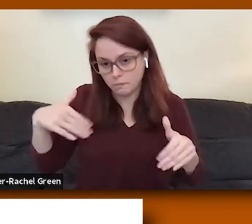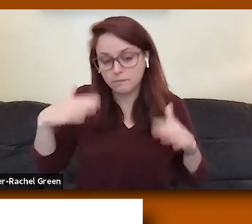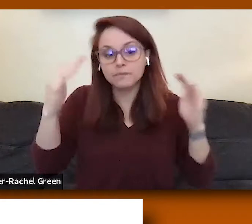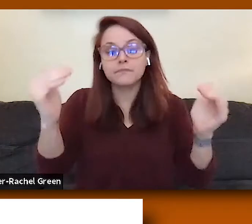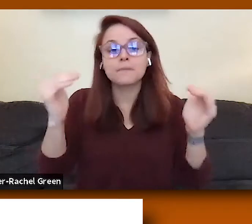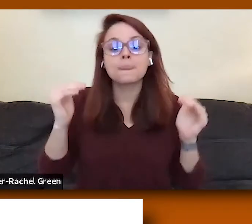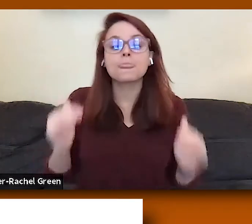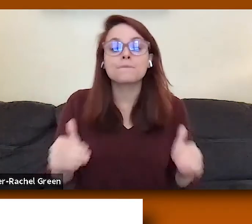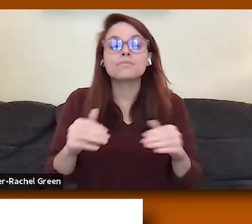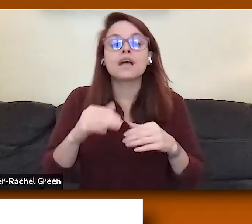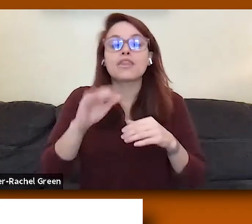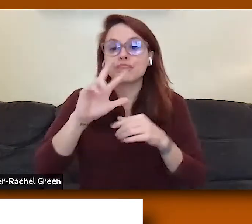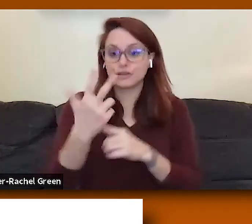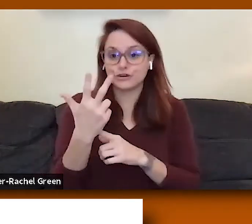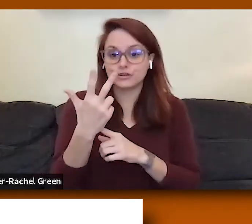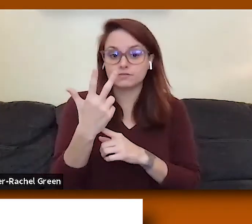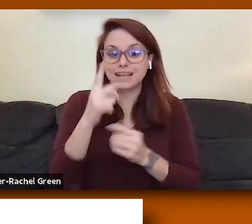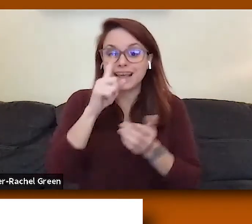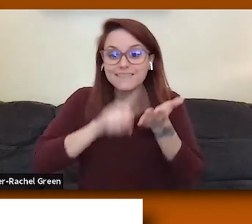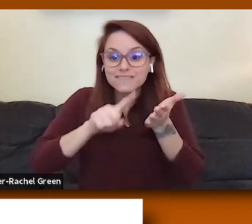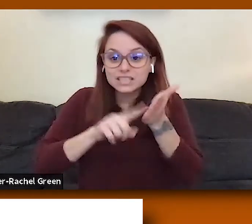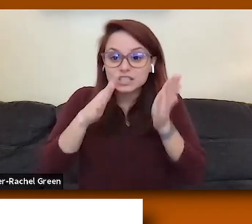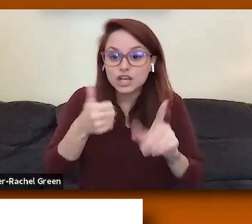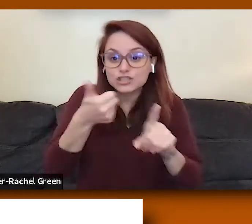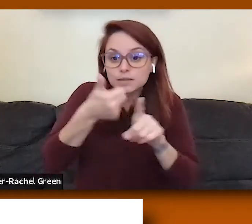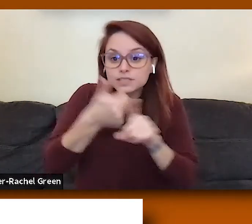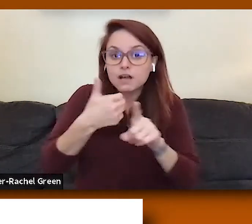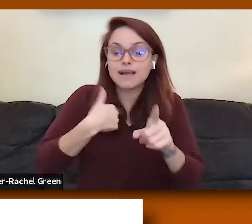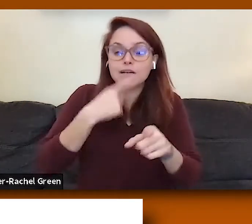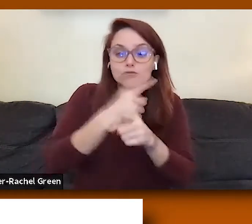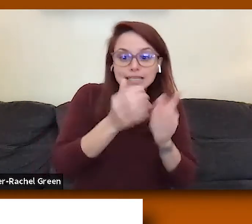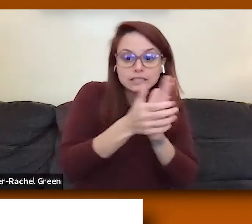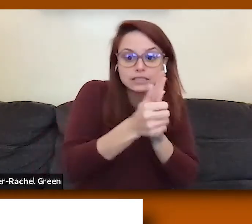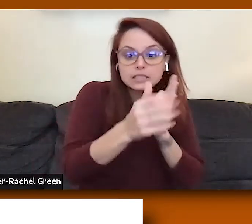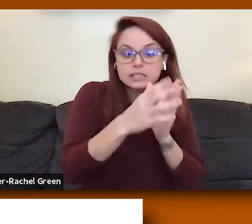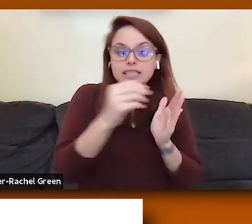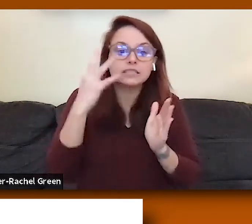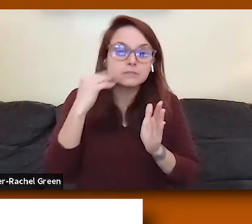And do the investigators have the skills and resources necessary to carry out the research?